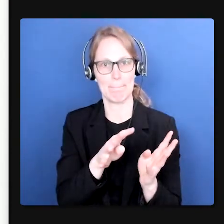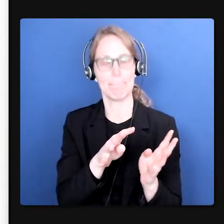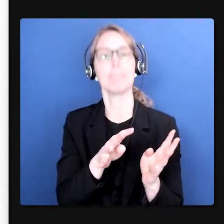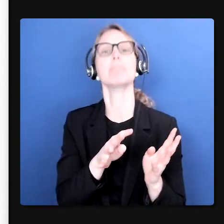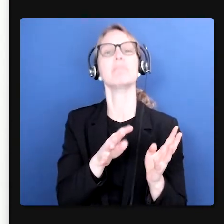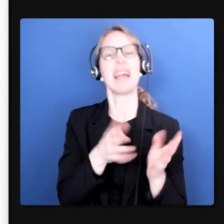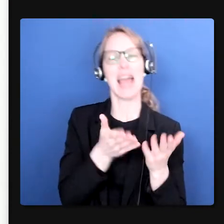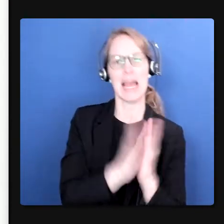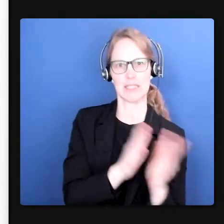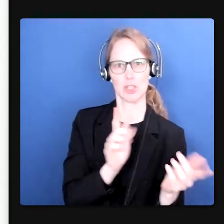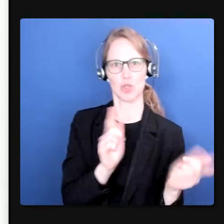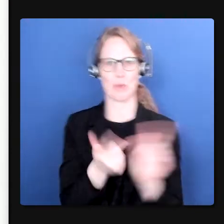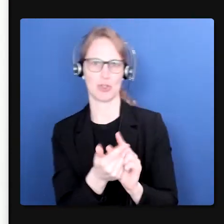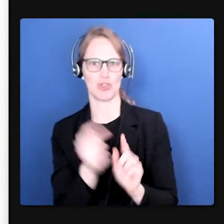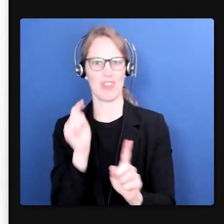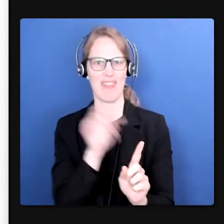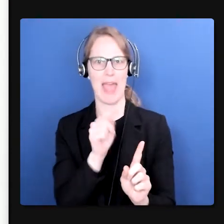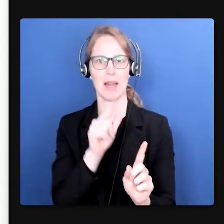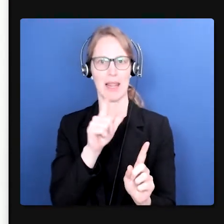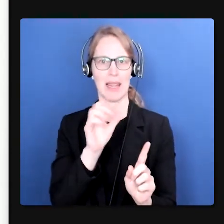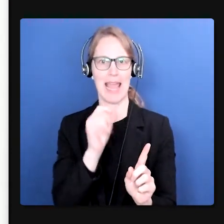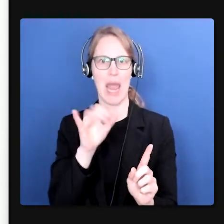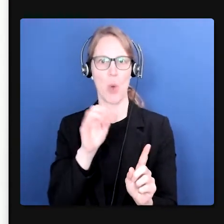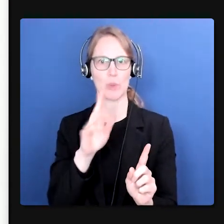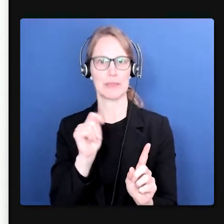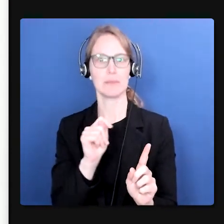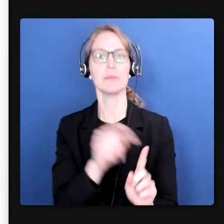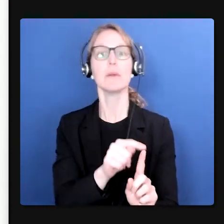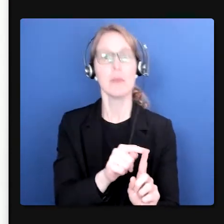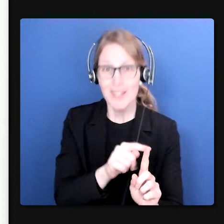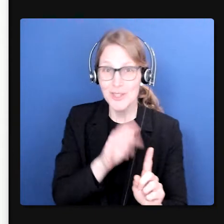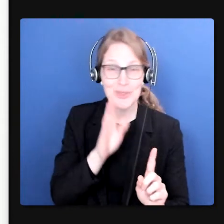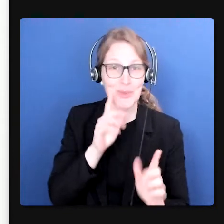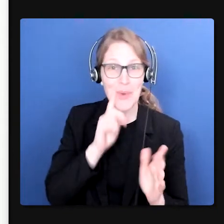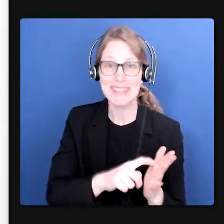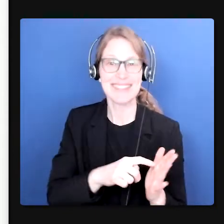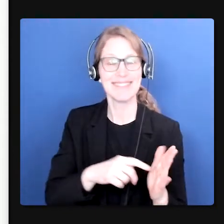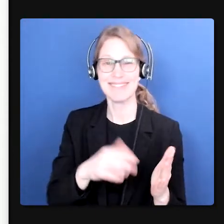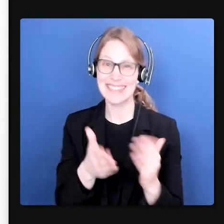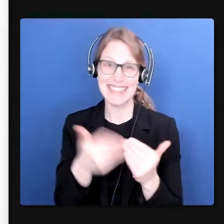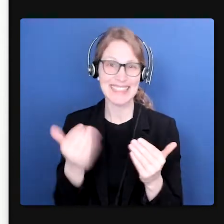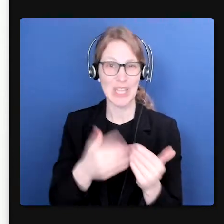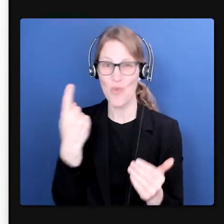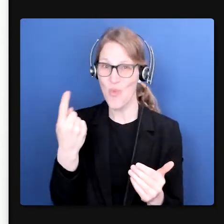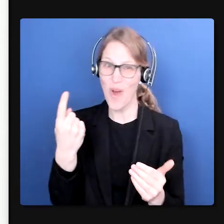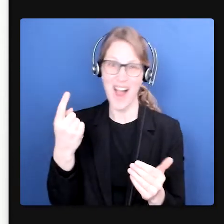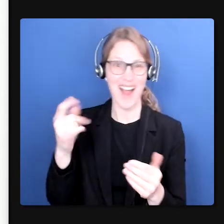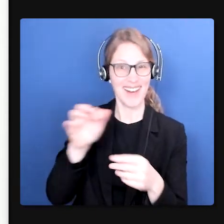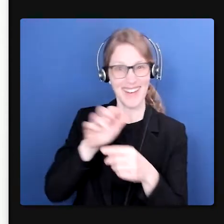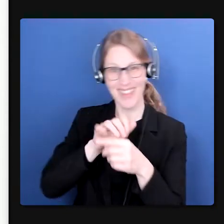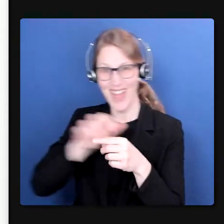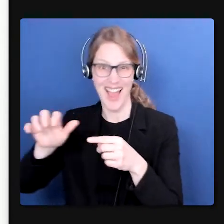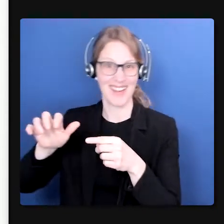asking it to switch to the layout with that given name. You can see it really is just one line of code. Fire and forget.